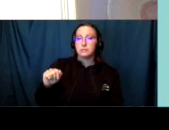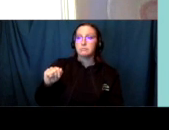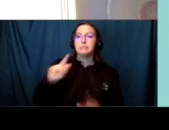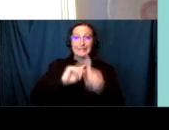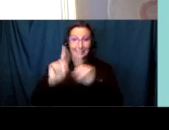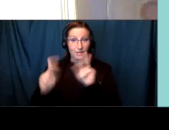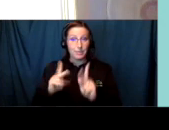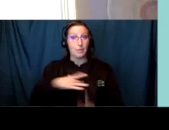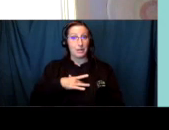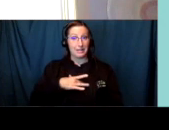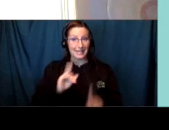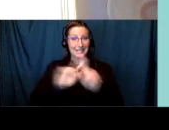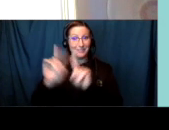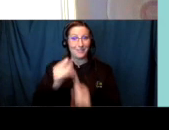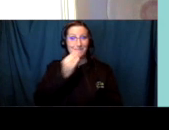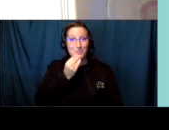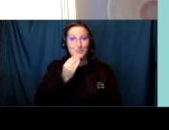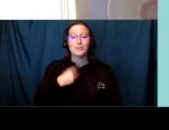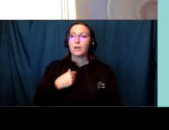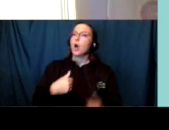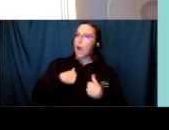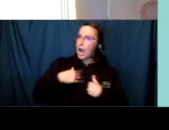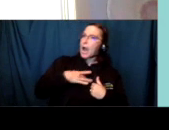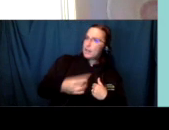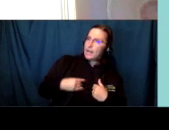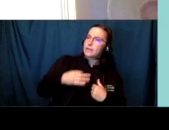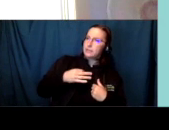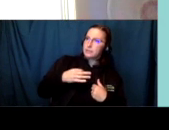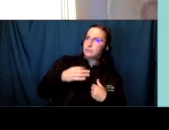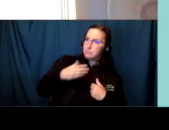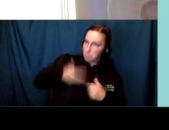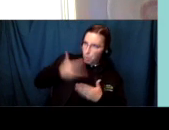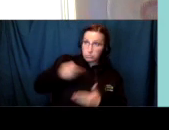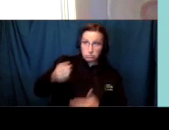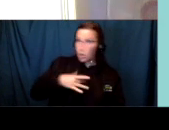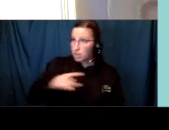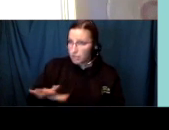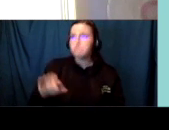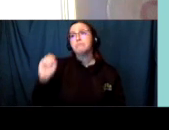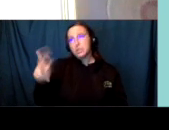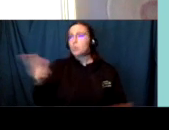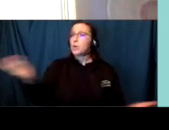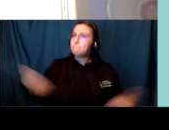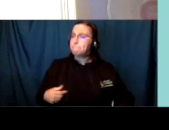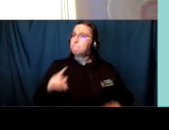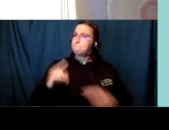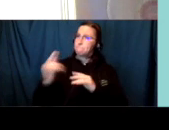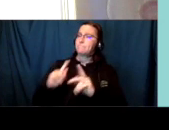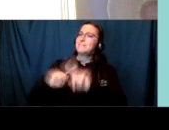things and what is just right means what they like. You could also have activities that work